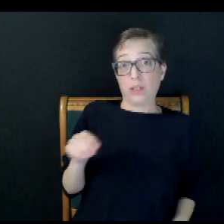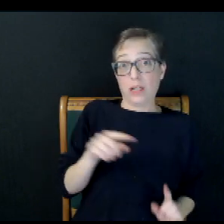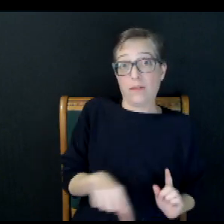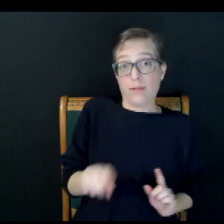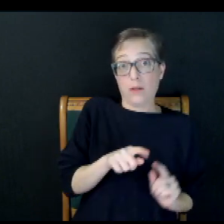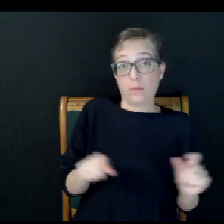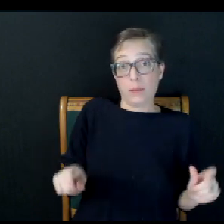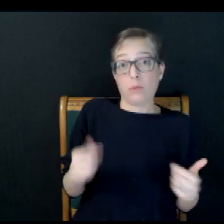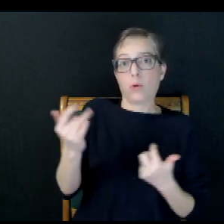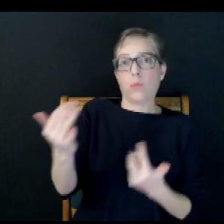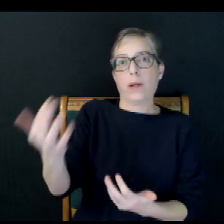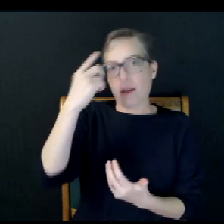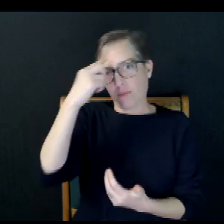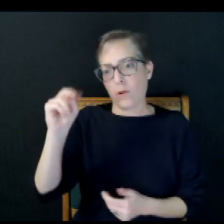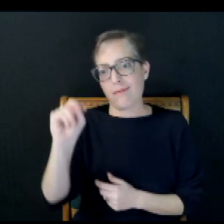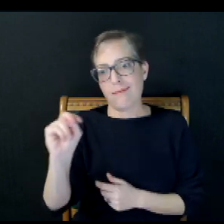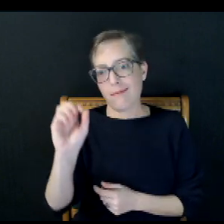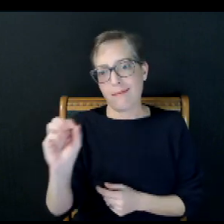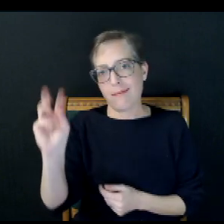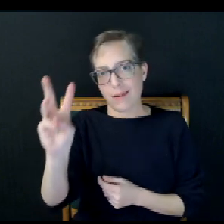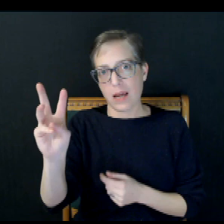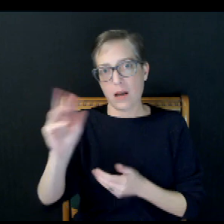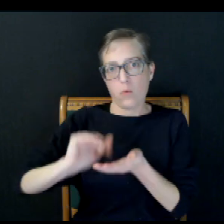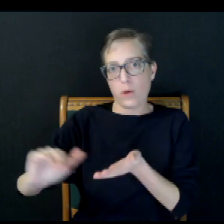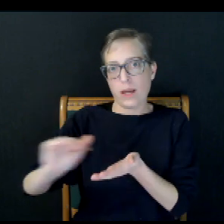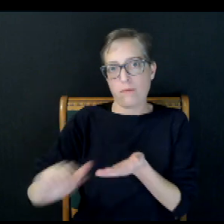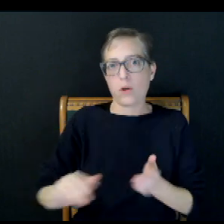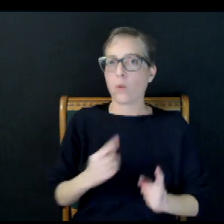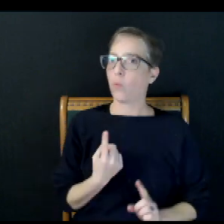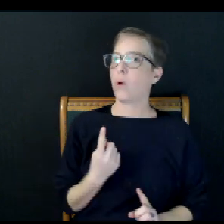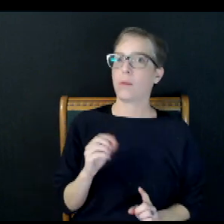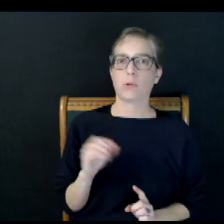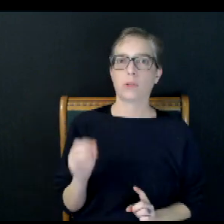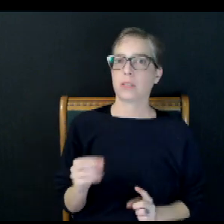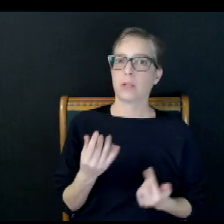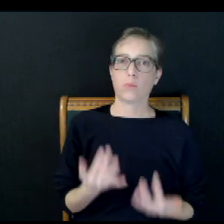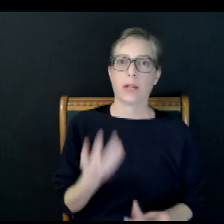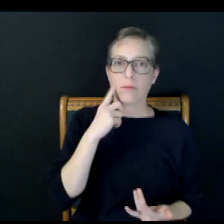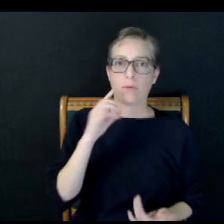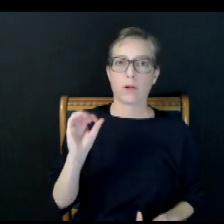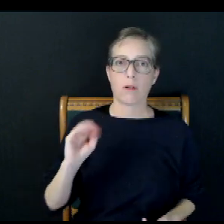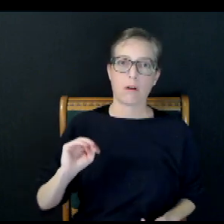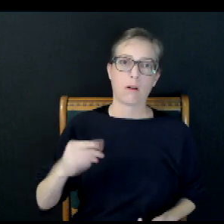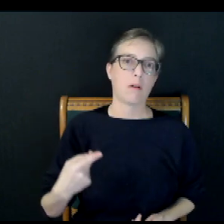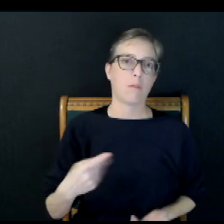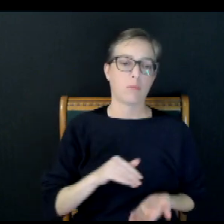a now waiver and only 1% are waiting on a comp waiver. Next slide, please.